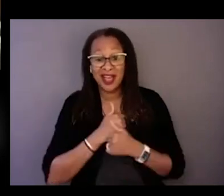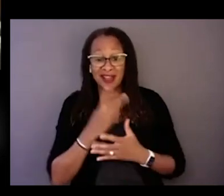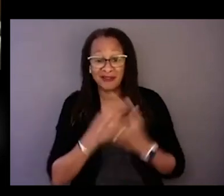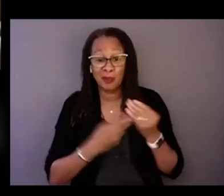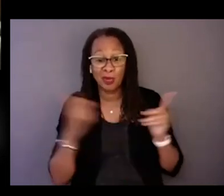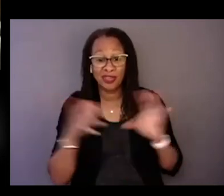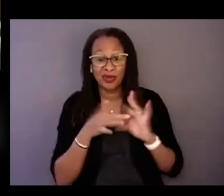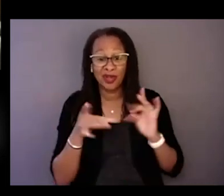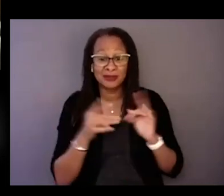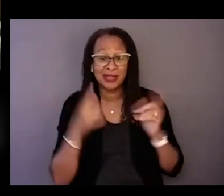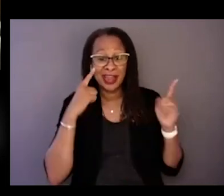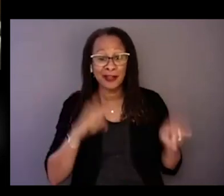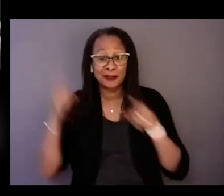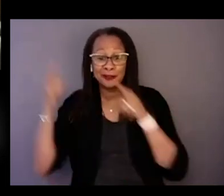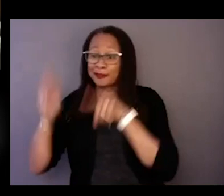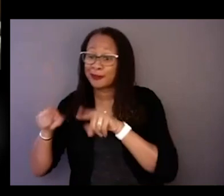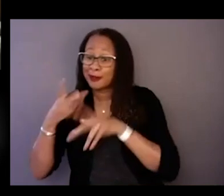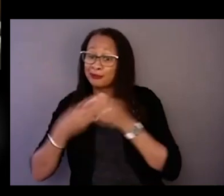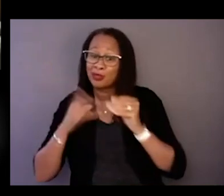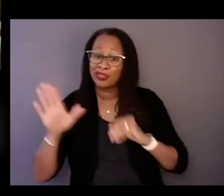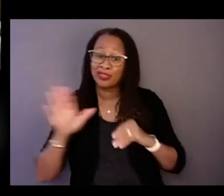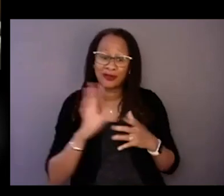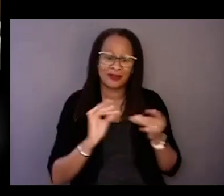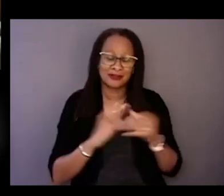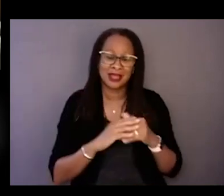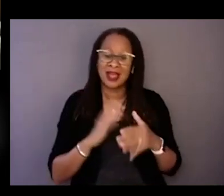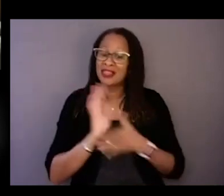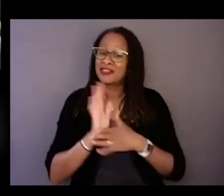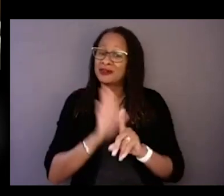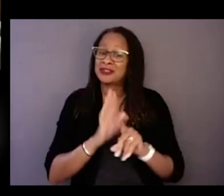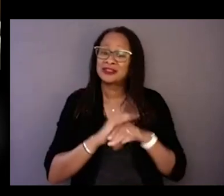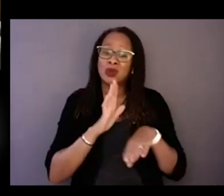Pretty much agree that the film to me is a call to all of us